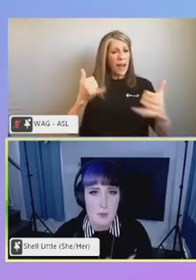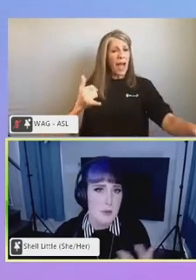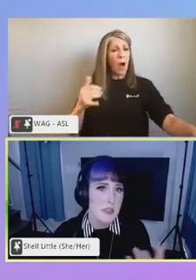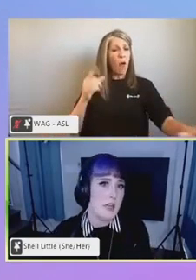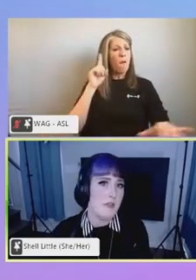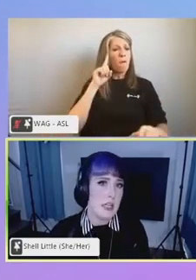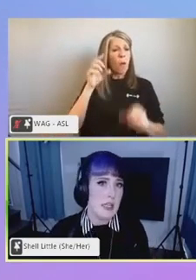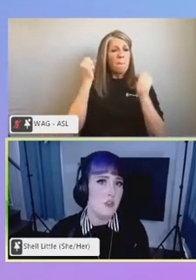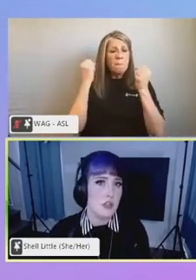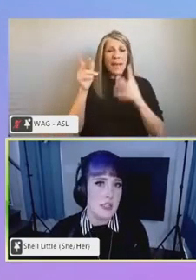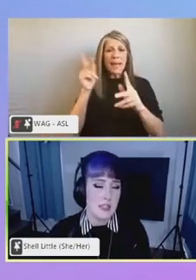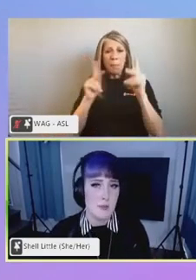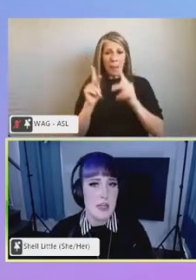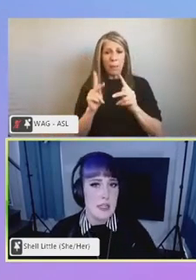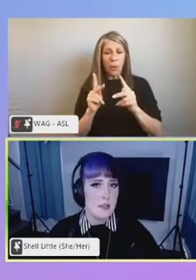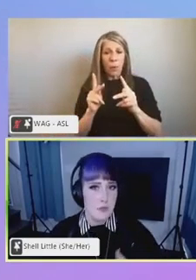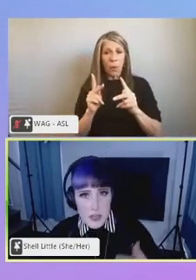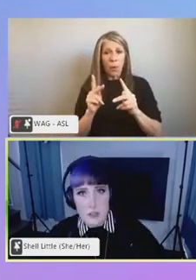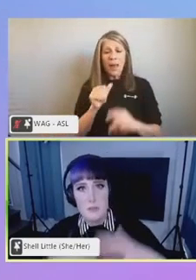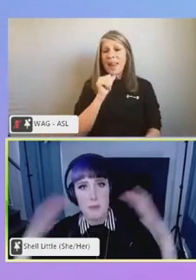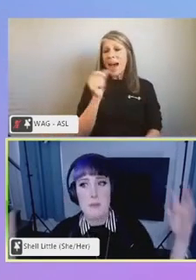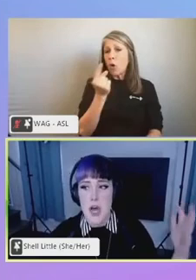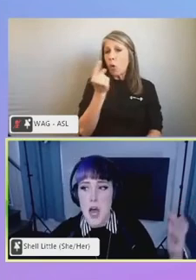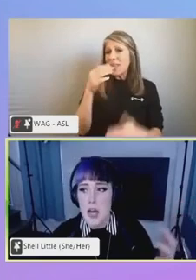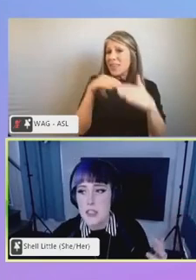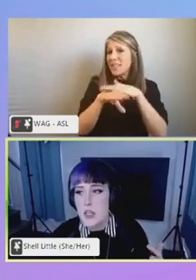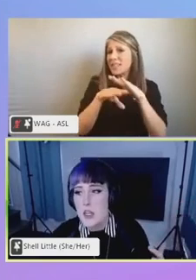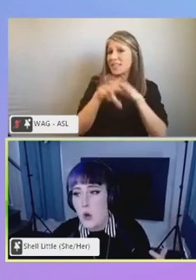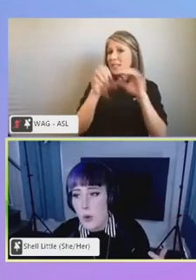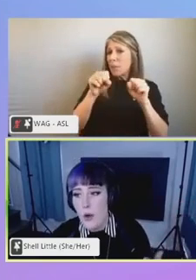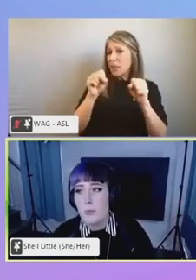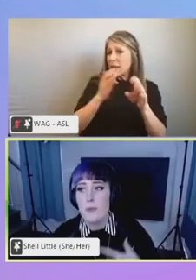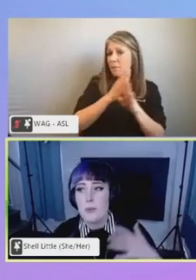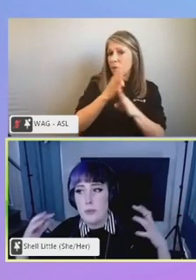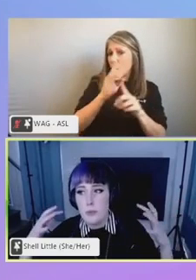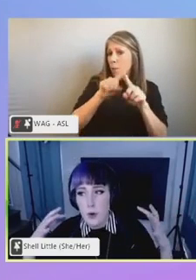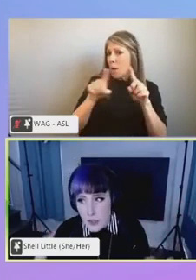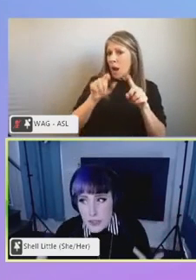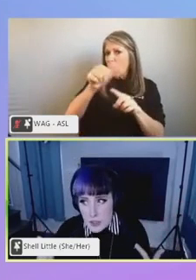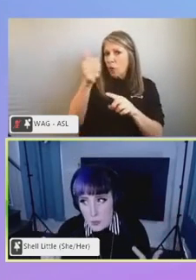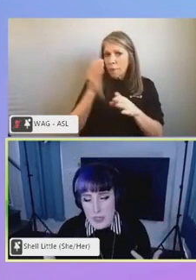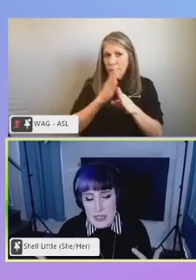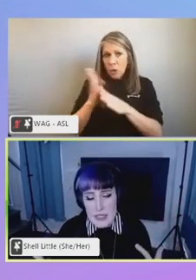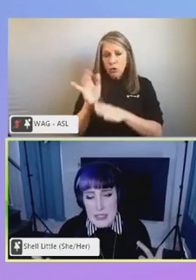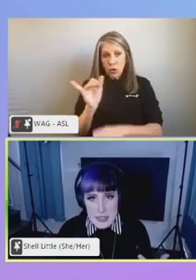because I thought it was my fault. So why is so bad? Why is burnout so bad right now for a lot of people, maybe not